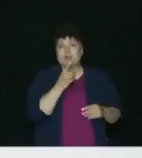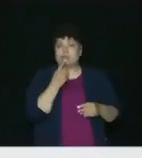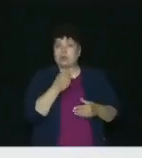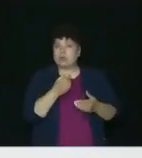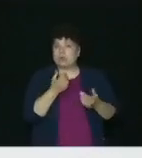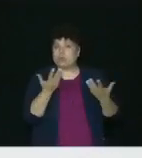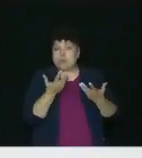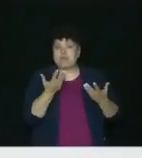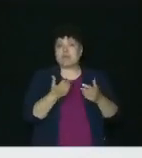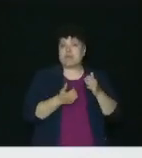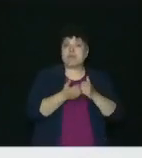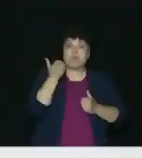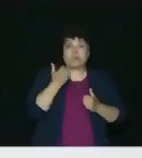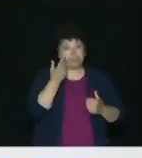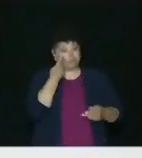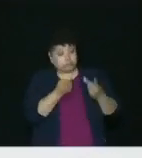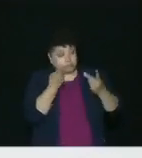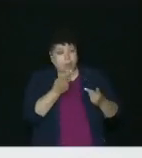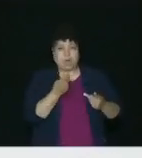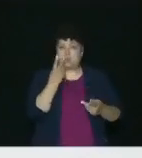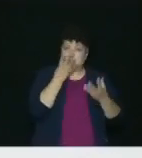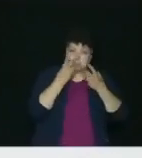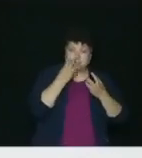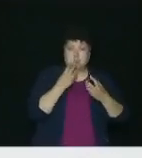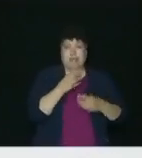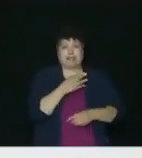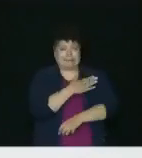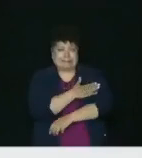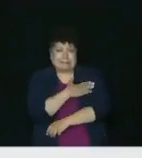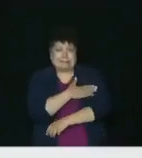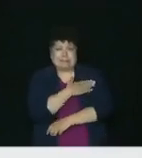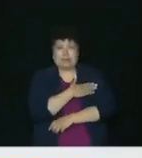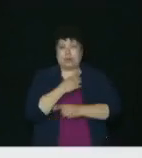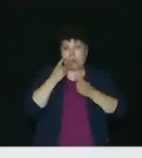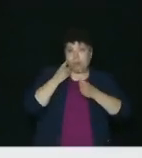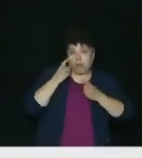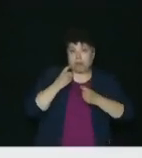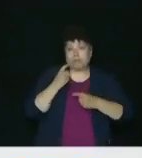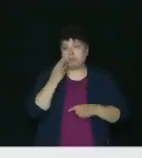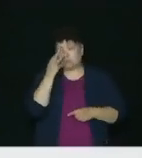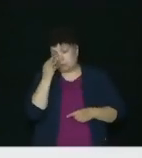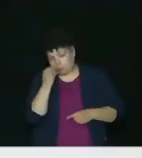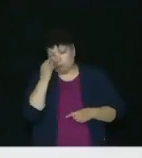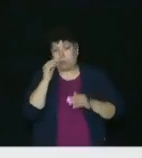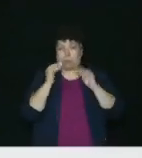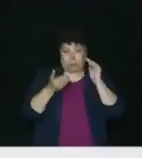THIS VACCINE WAS WELL TOLERATED BUT NO UNEXPECTED SAFETY ISSUE IDENTIFIED.